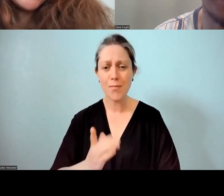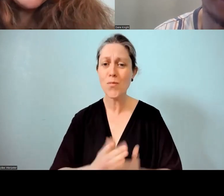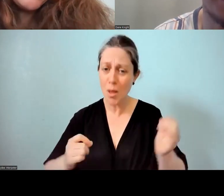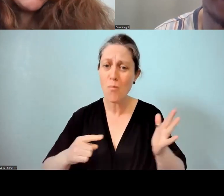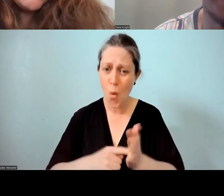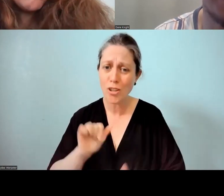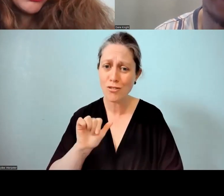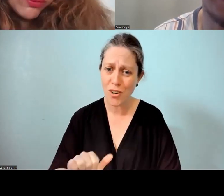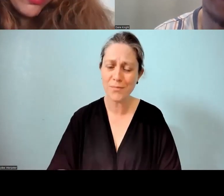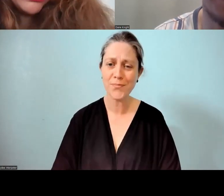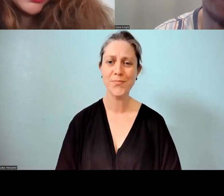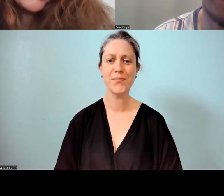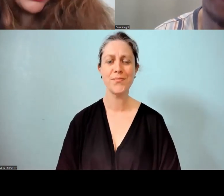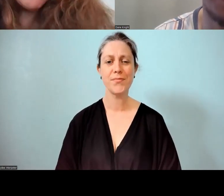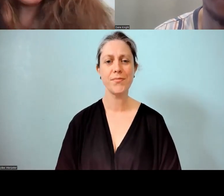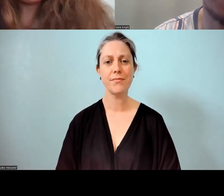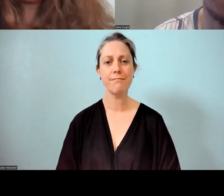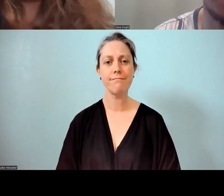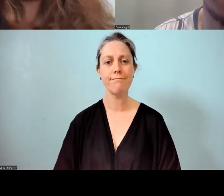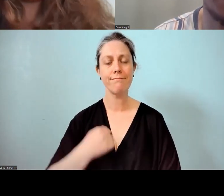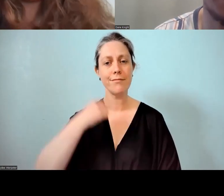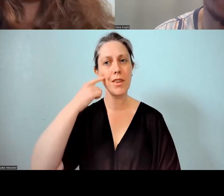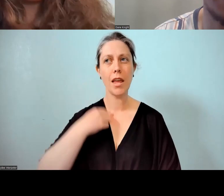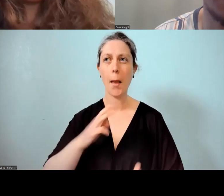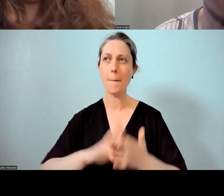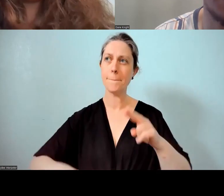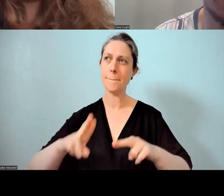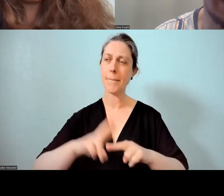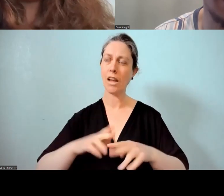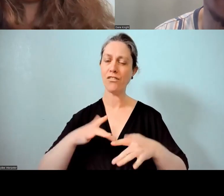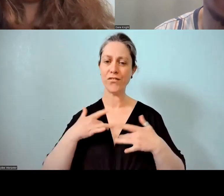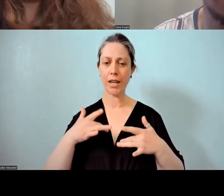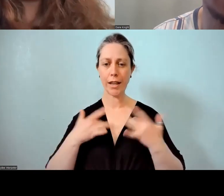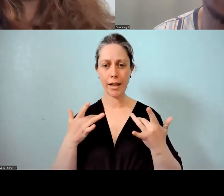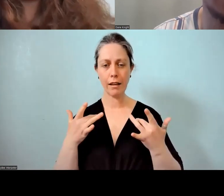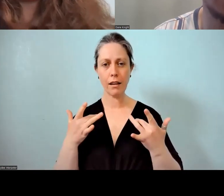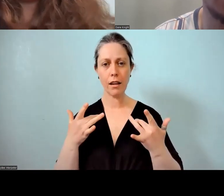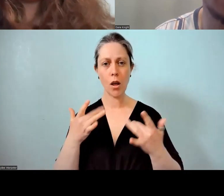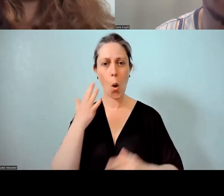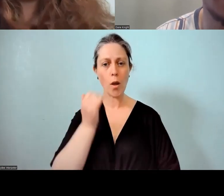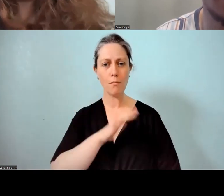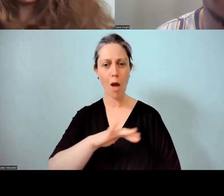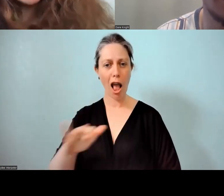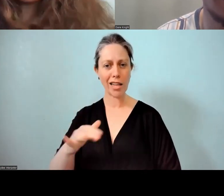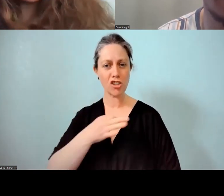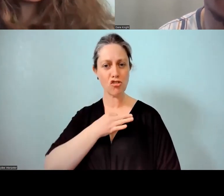And I think what I feel as a parent is the times when my kids have taken risks in the school space,